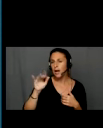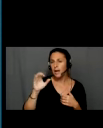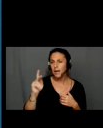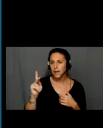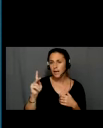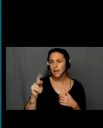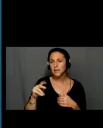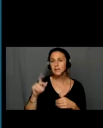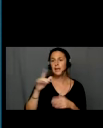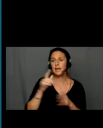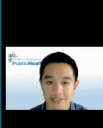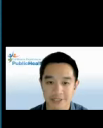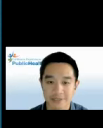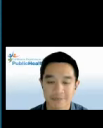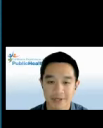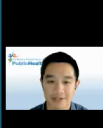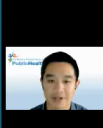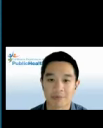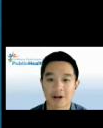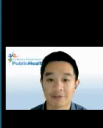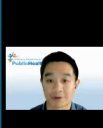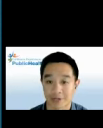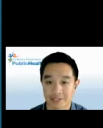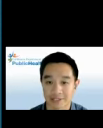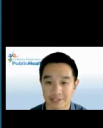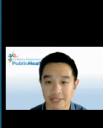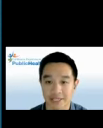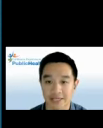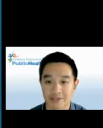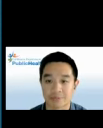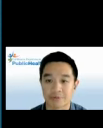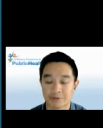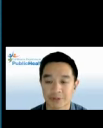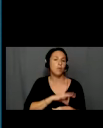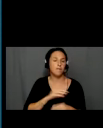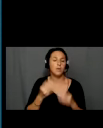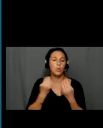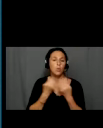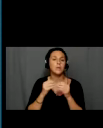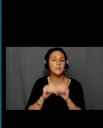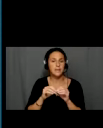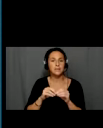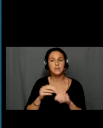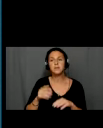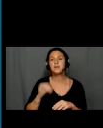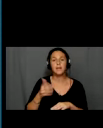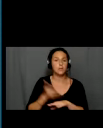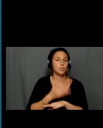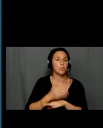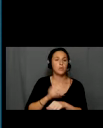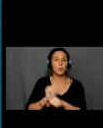the warehouse worker resource center, a nonprofit organization dedicated to improving working conditions in the warehouse